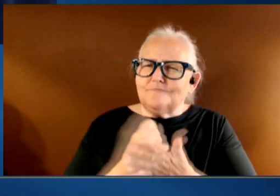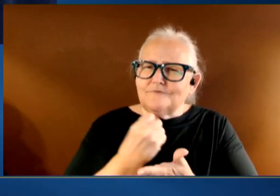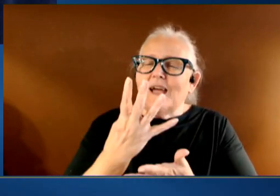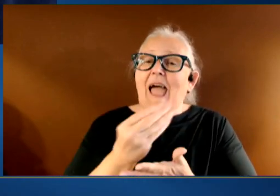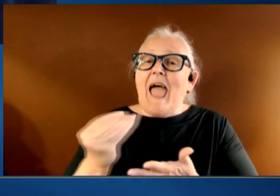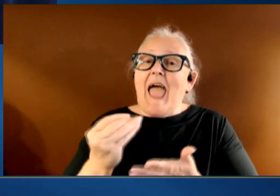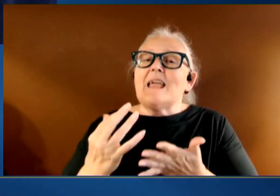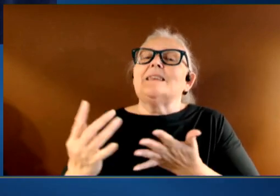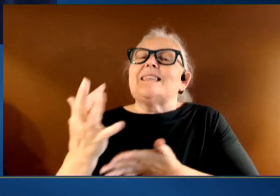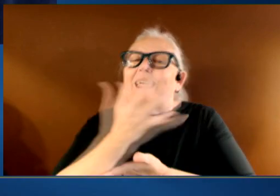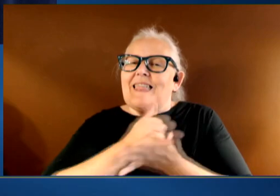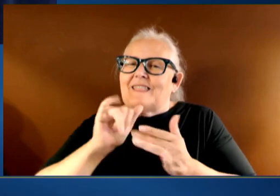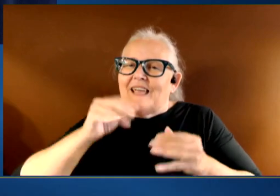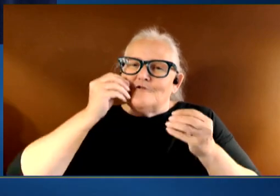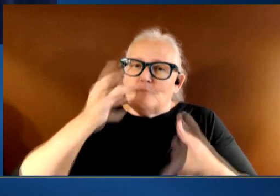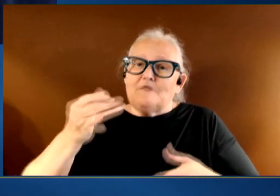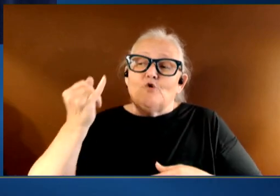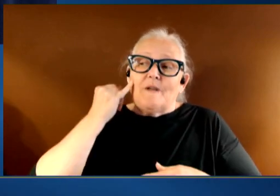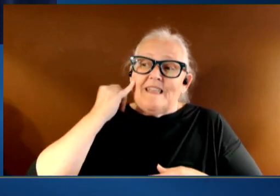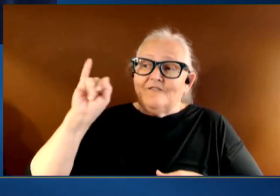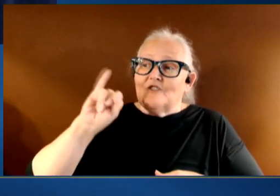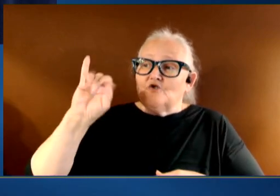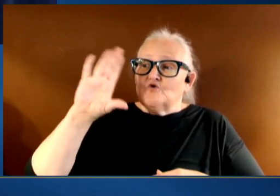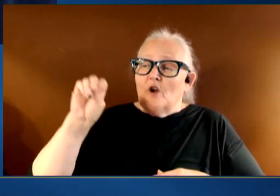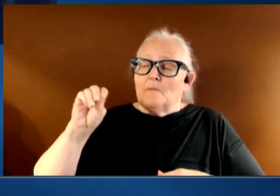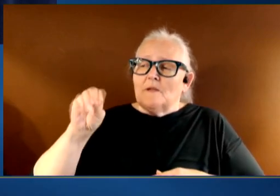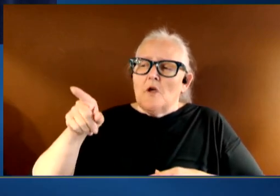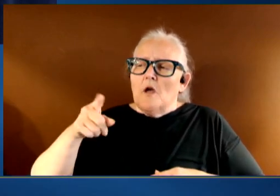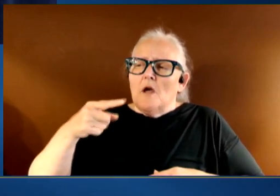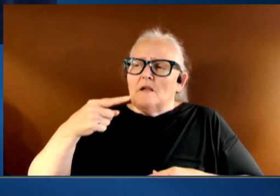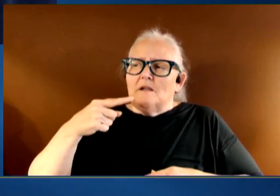understand if an insurance company is not saying yes, why is that? You know,